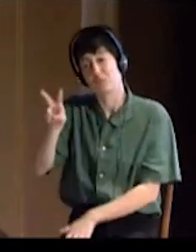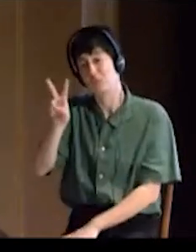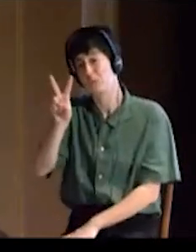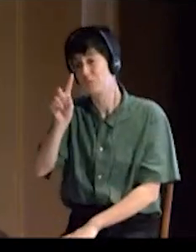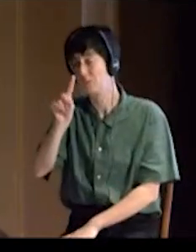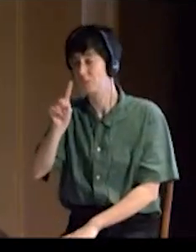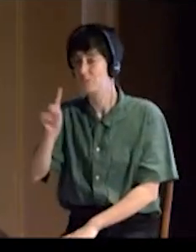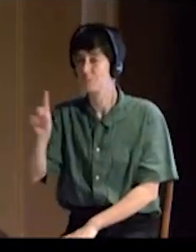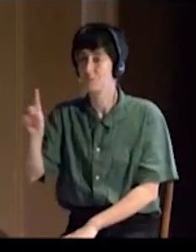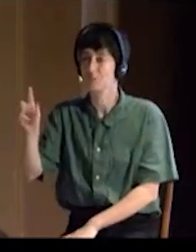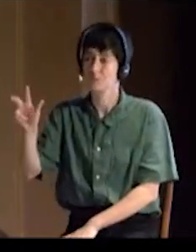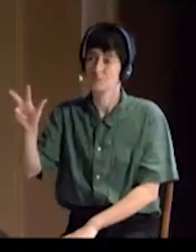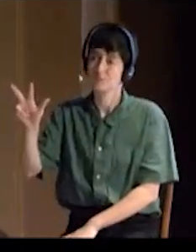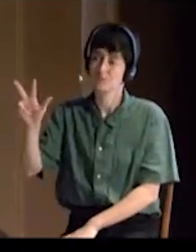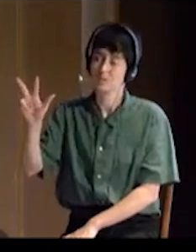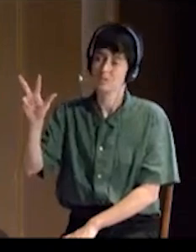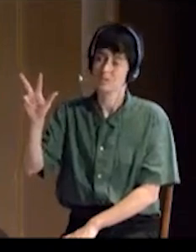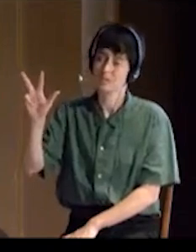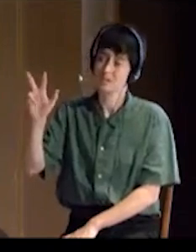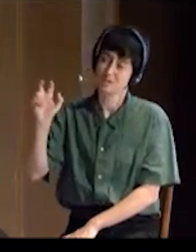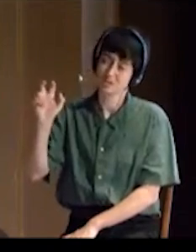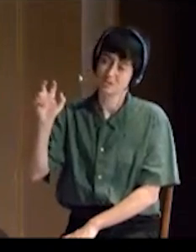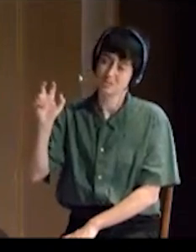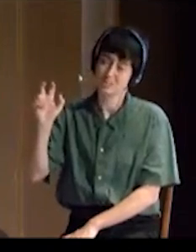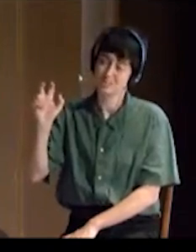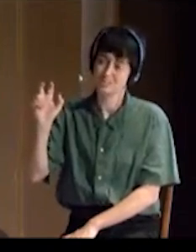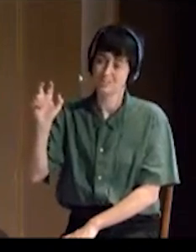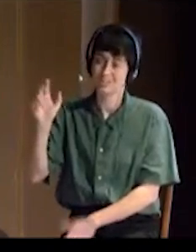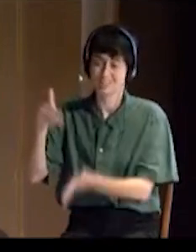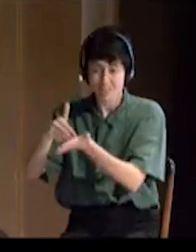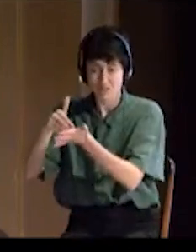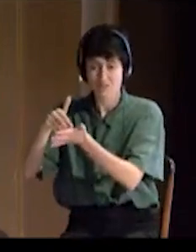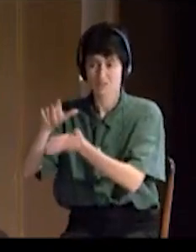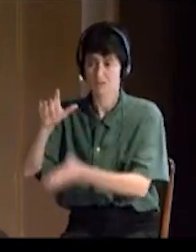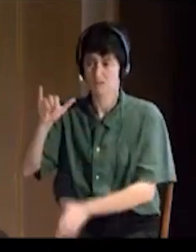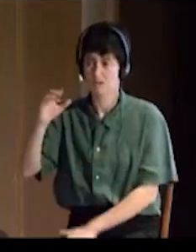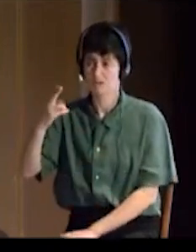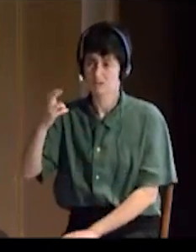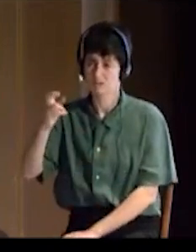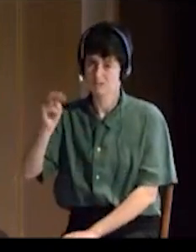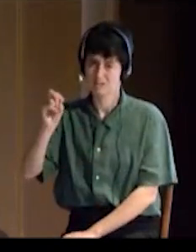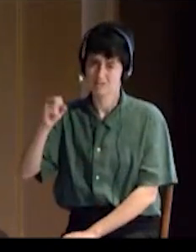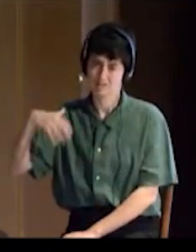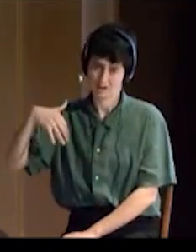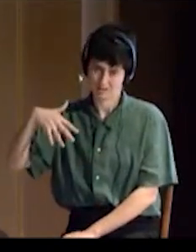yeah, 300,000 to 500,000 lichens still to be discovered. And most of them,